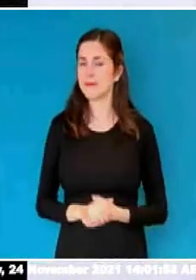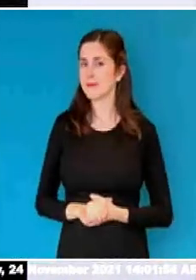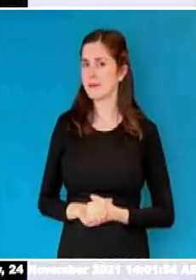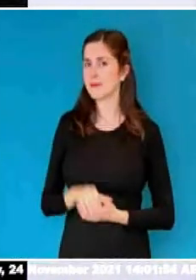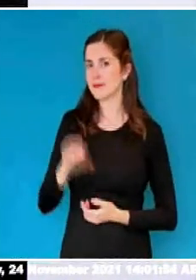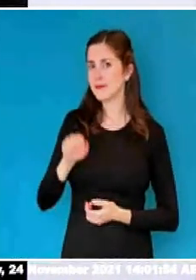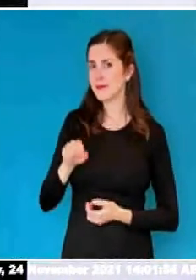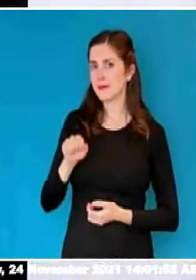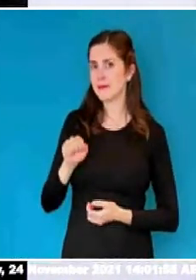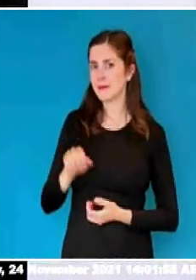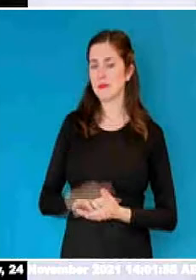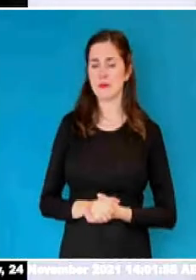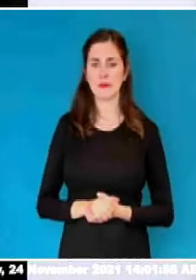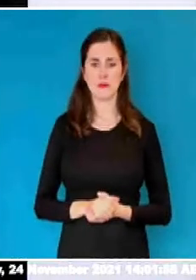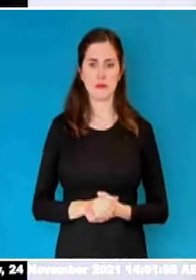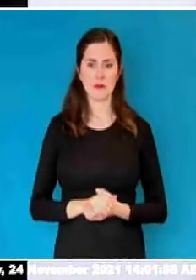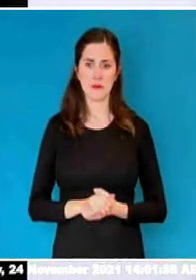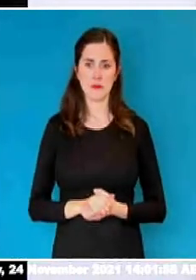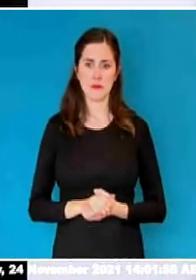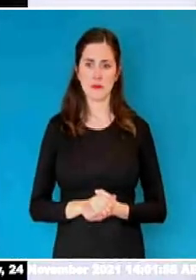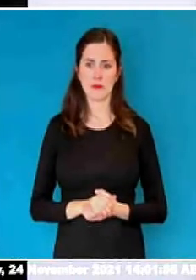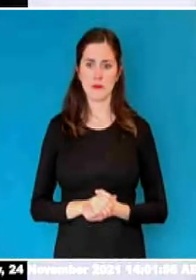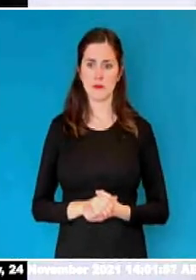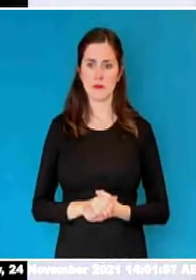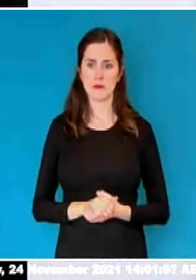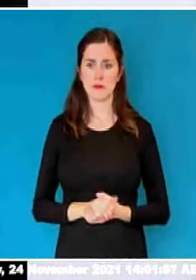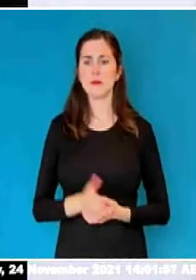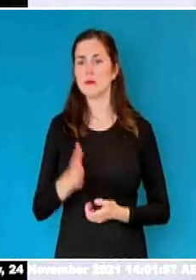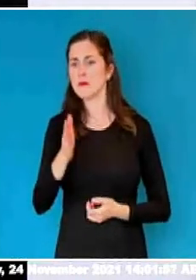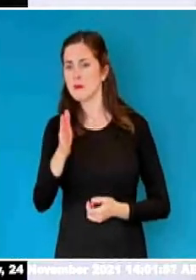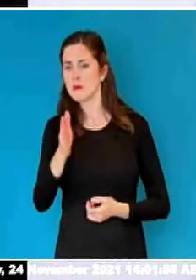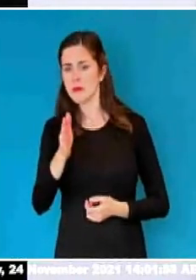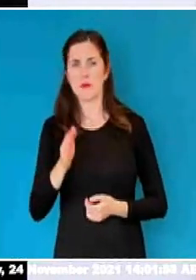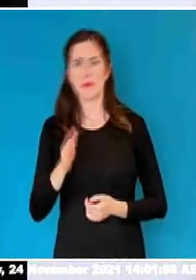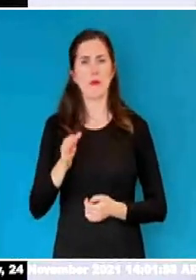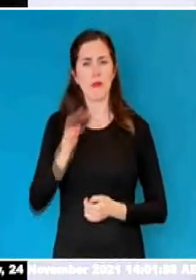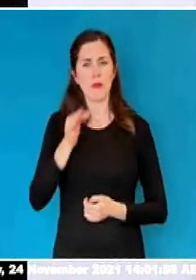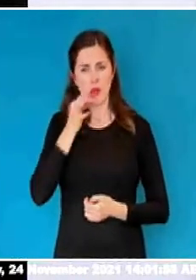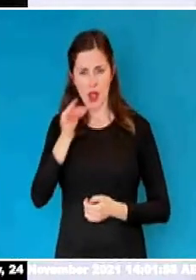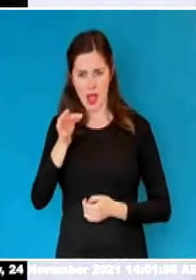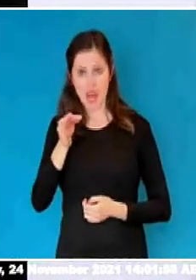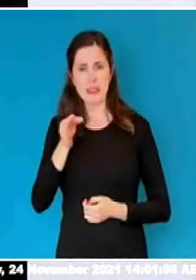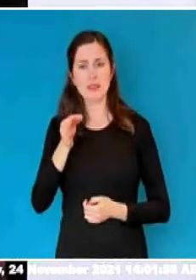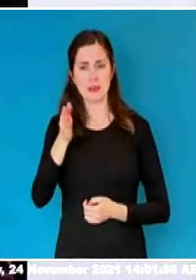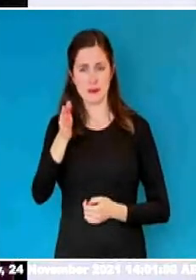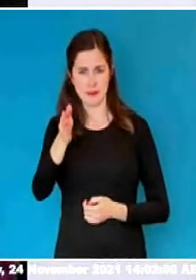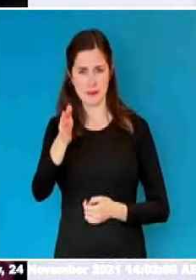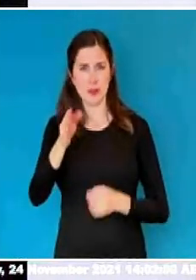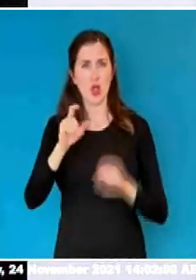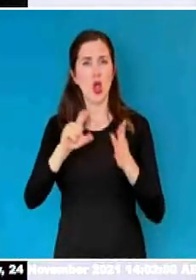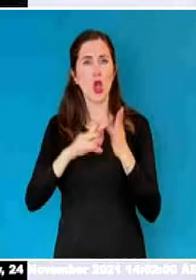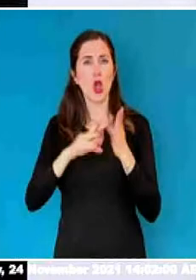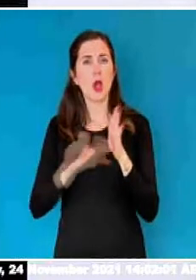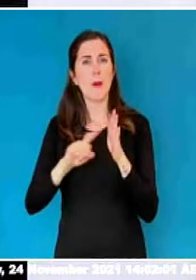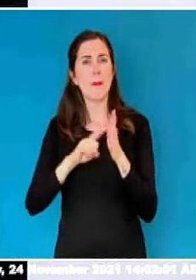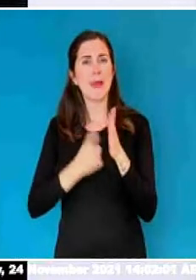Ms Bekis, while I've got you, I might start with the Employer Mobilisation